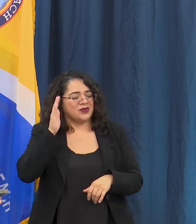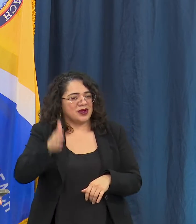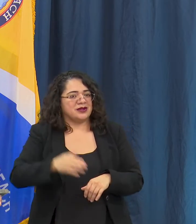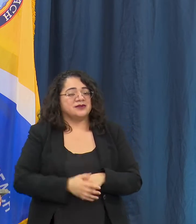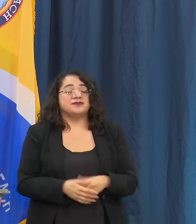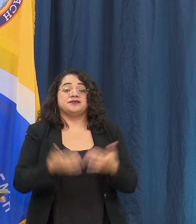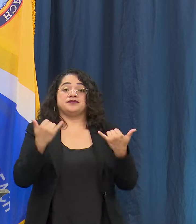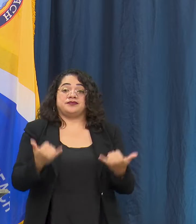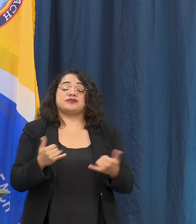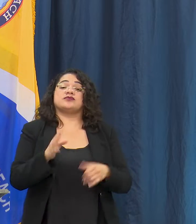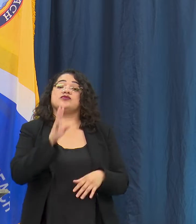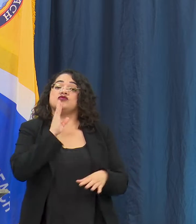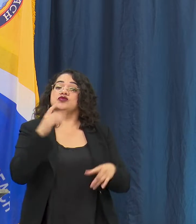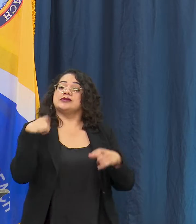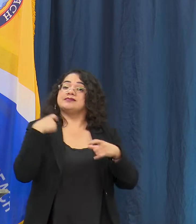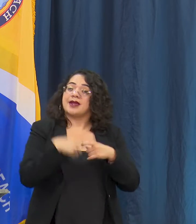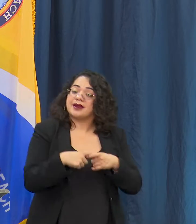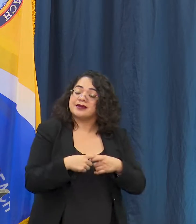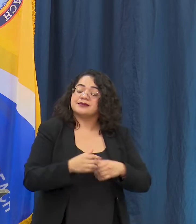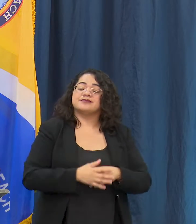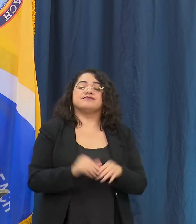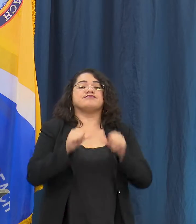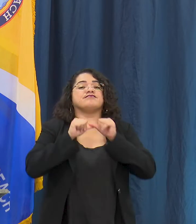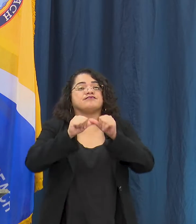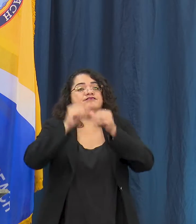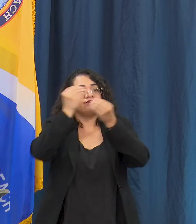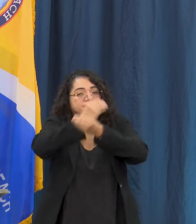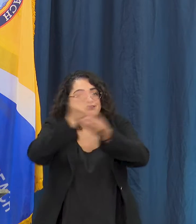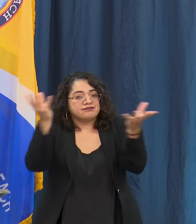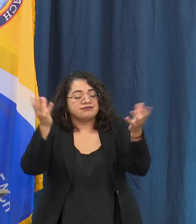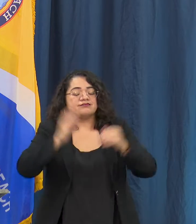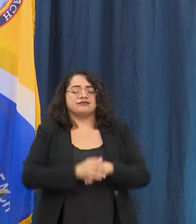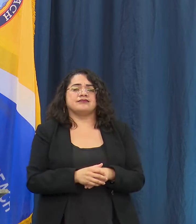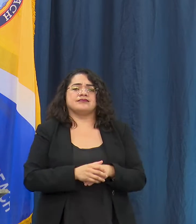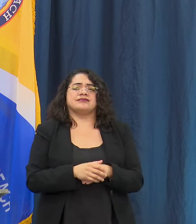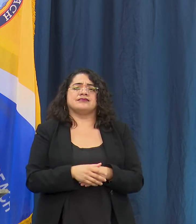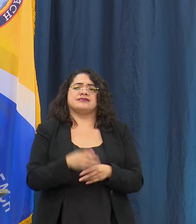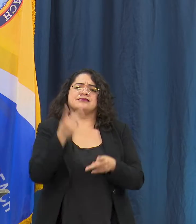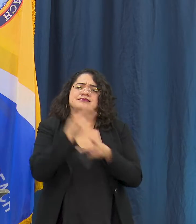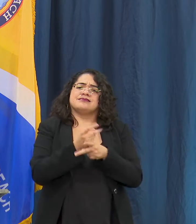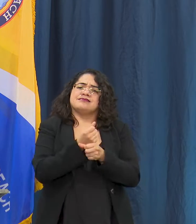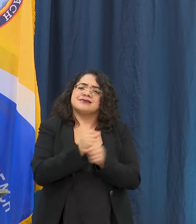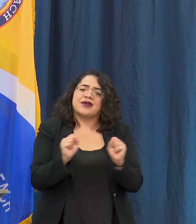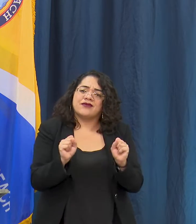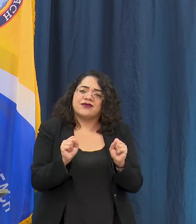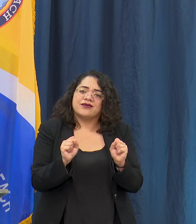updates and please stay safe. Whether you're at home, whether you're taking